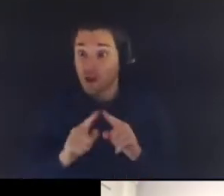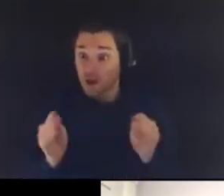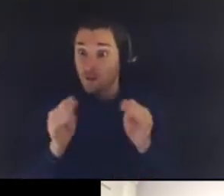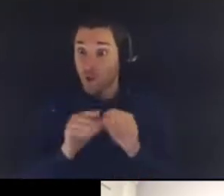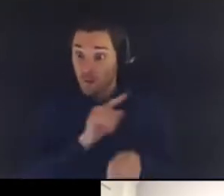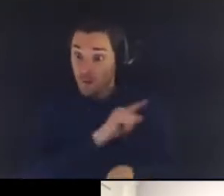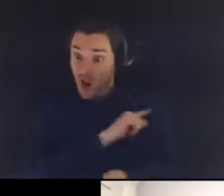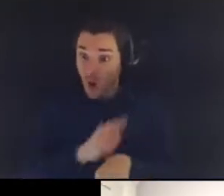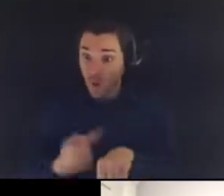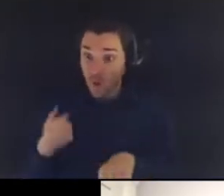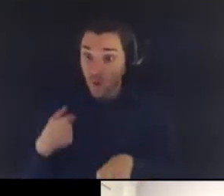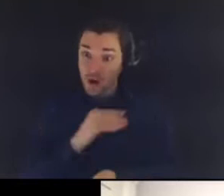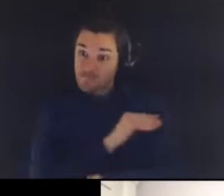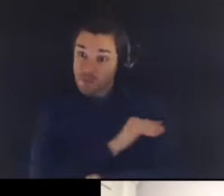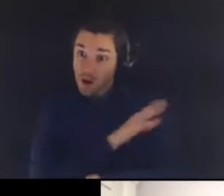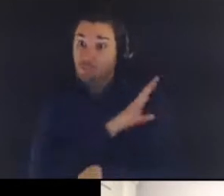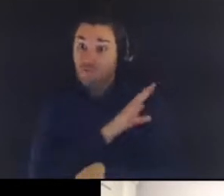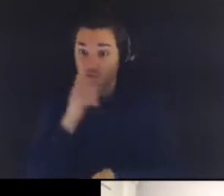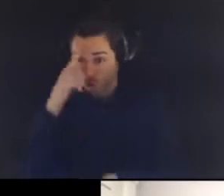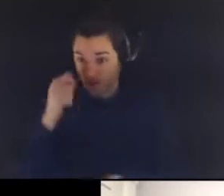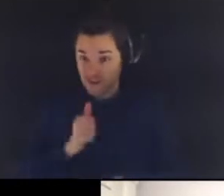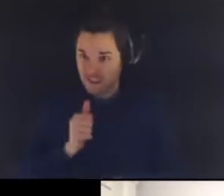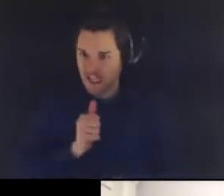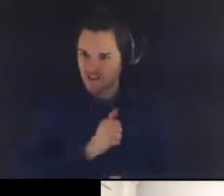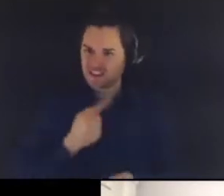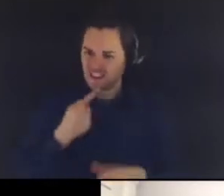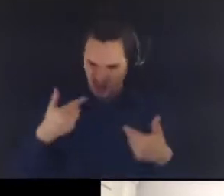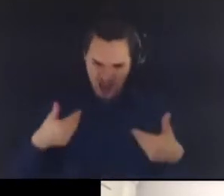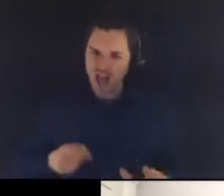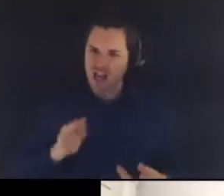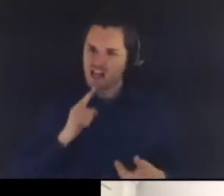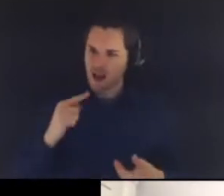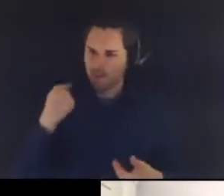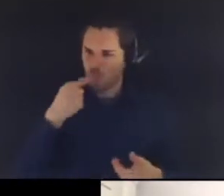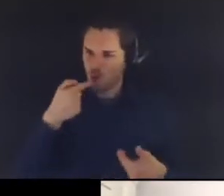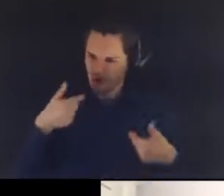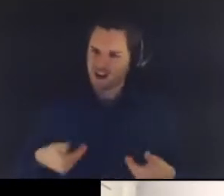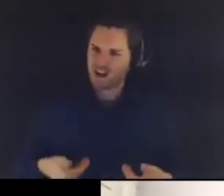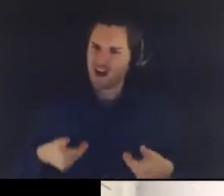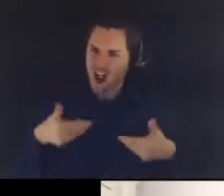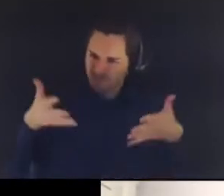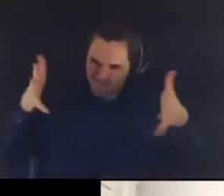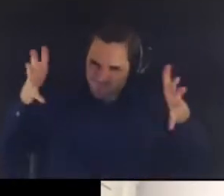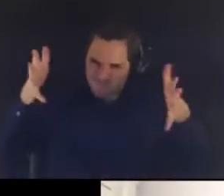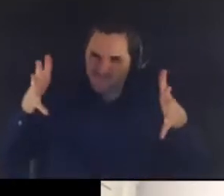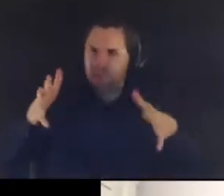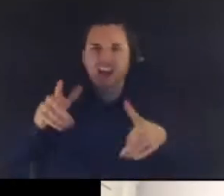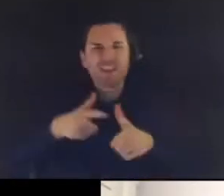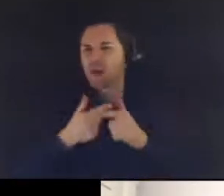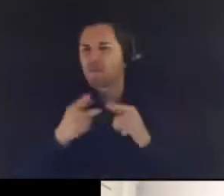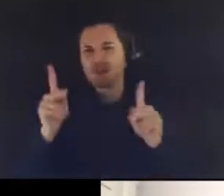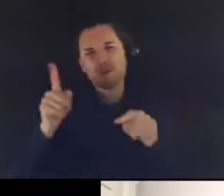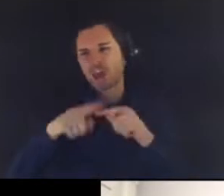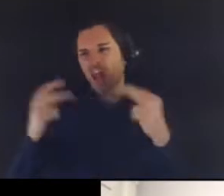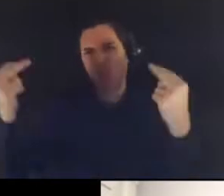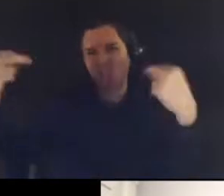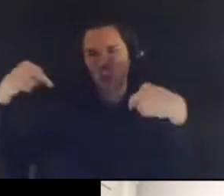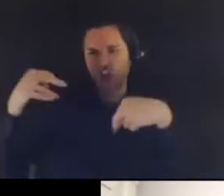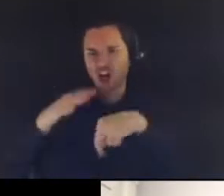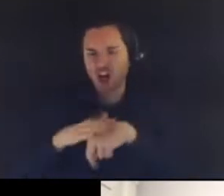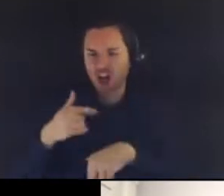by saying who I am, the less people can look down up us. The less we could be deemed as